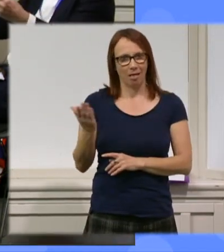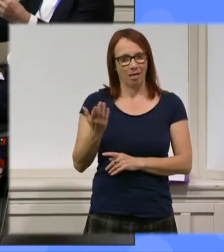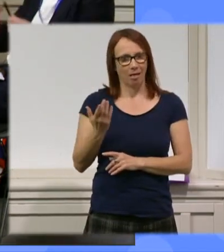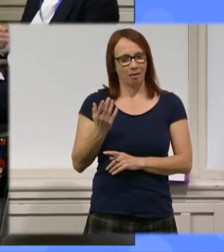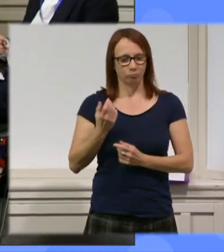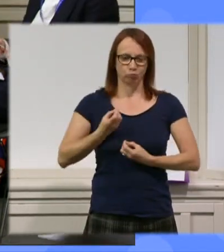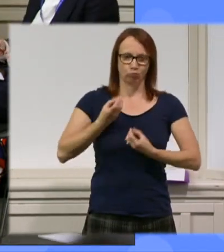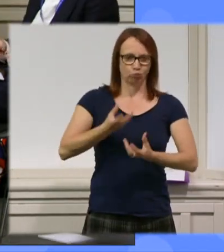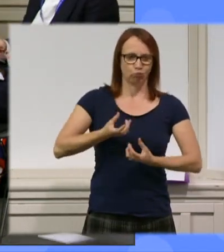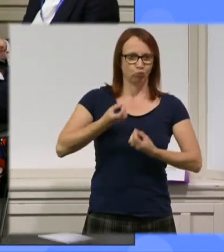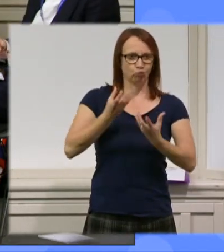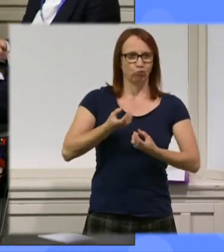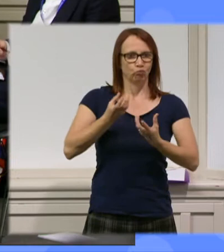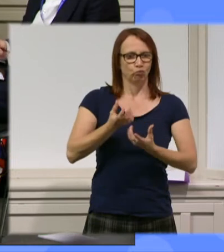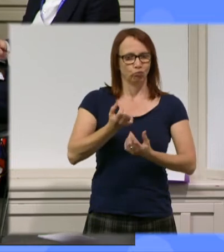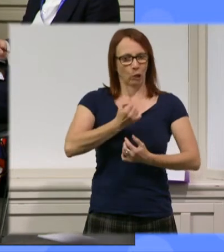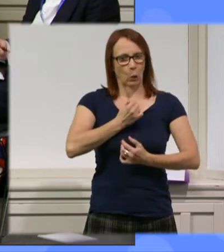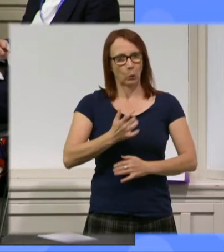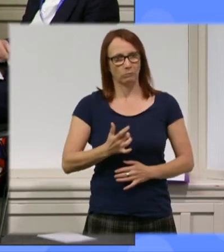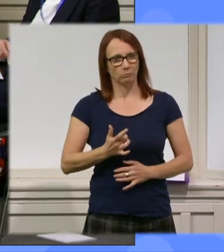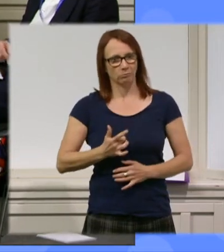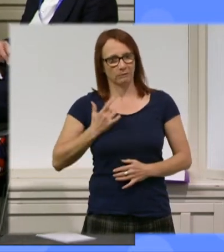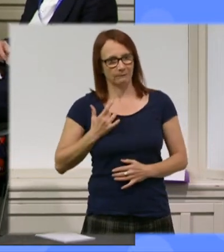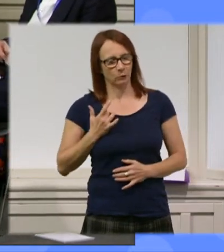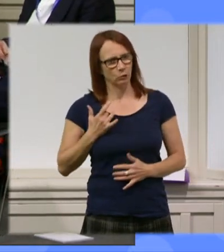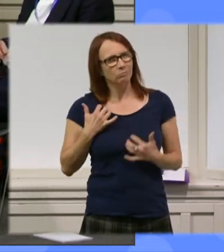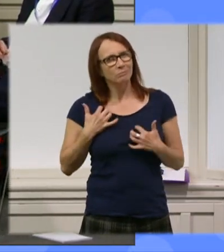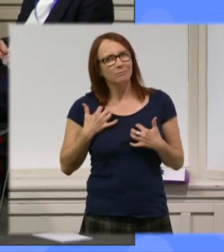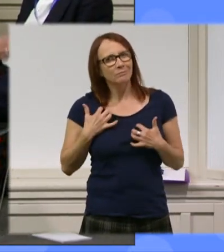you the message that they want to get across you have interesting it has been